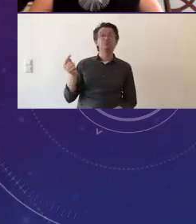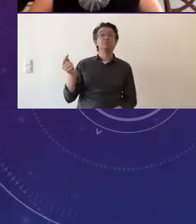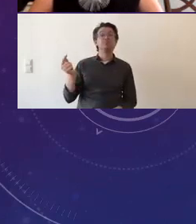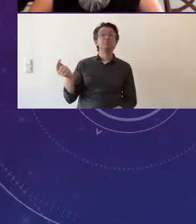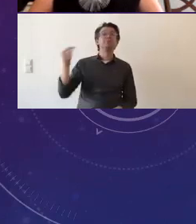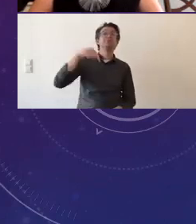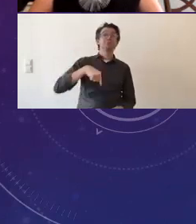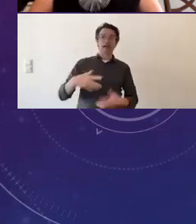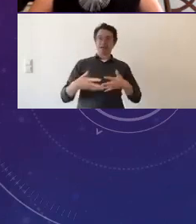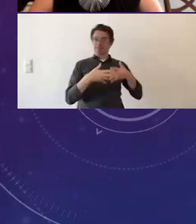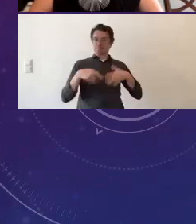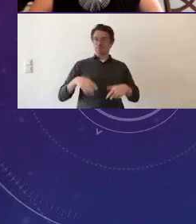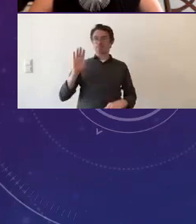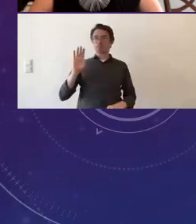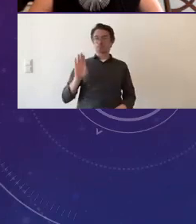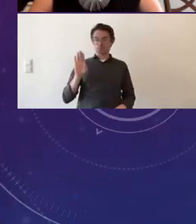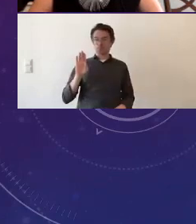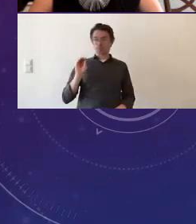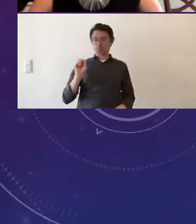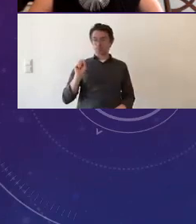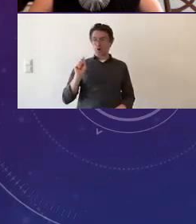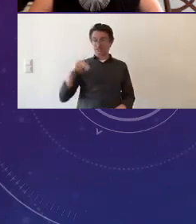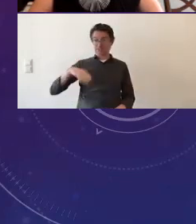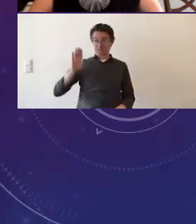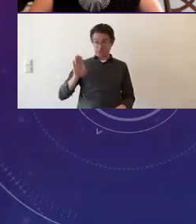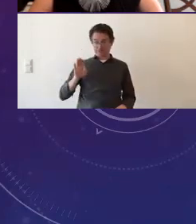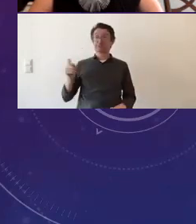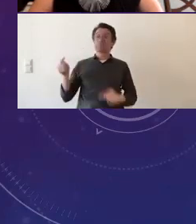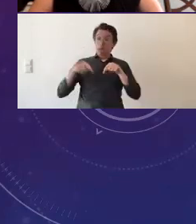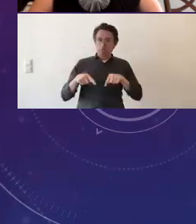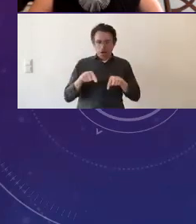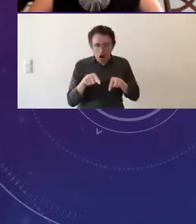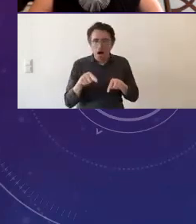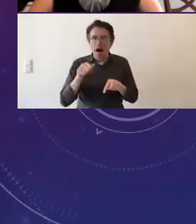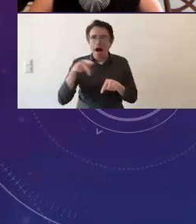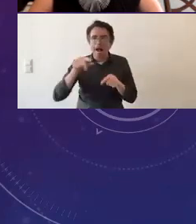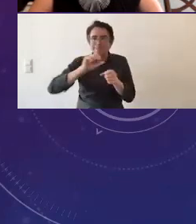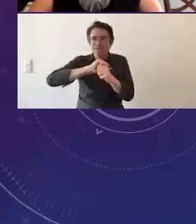using be my eyes so this can be used by anyone anywhere in the world